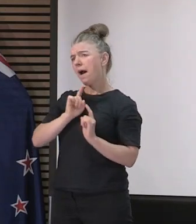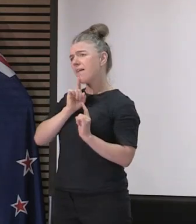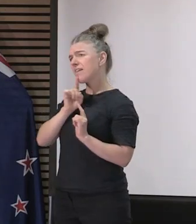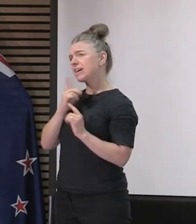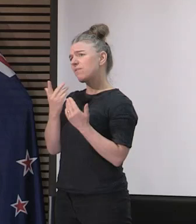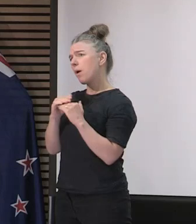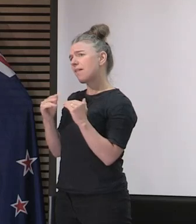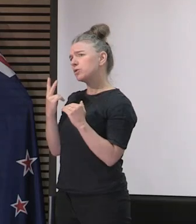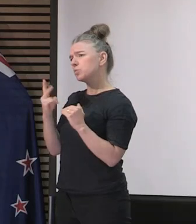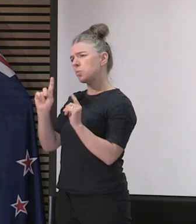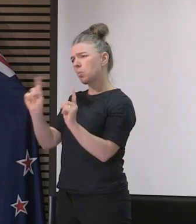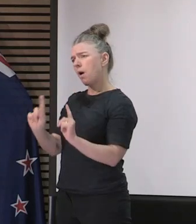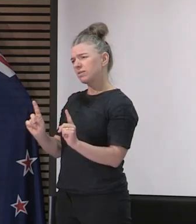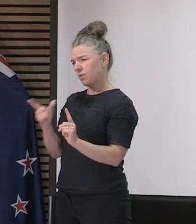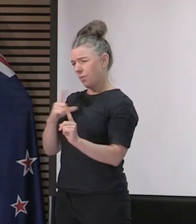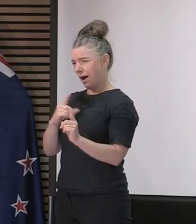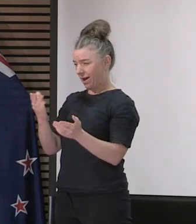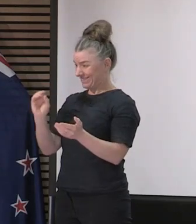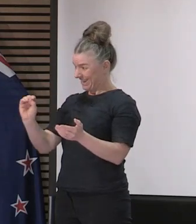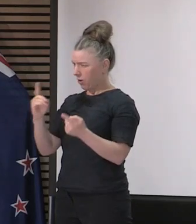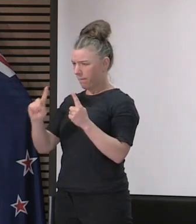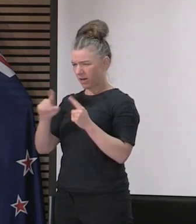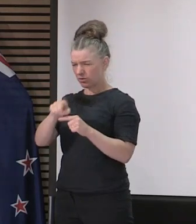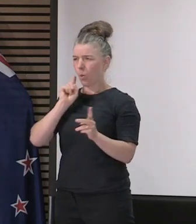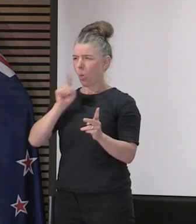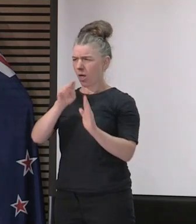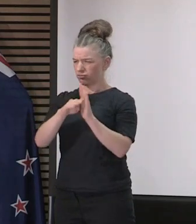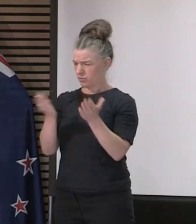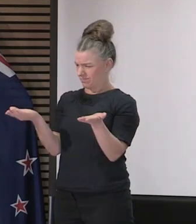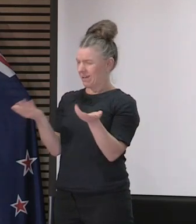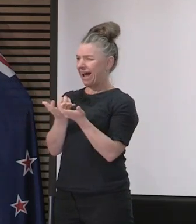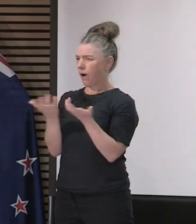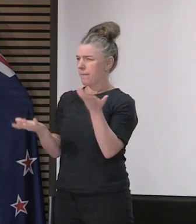been asked at level three,